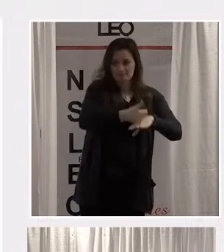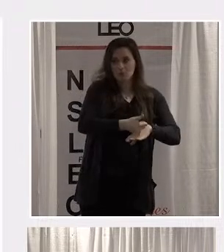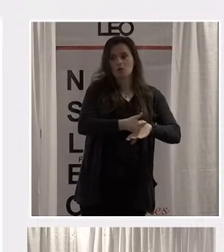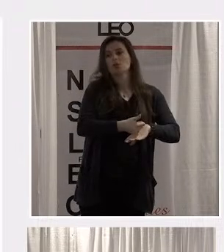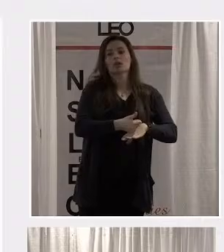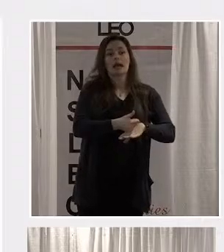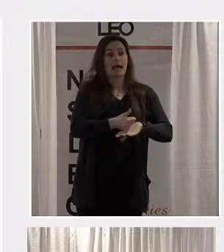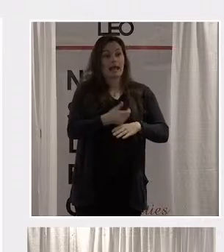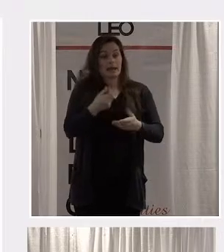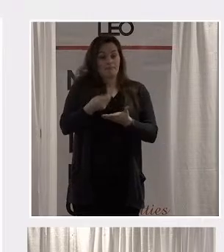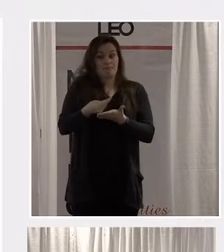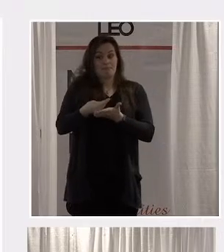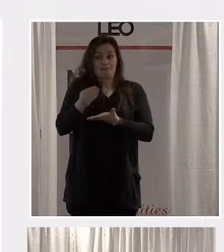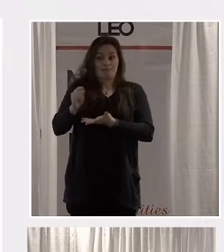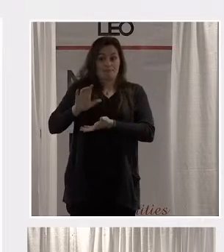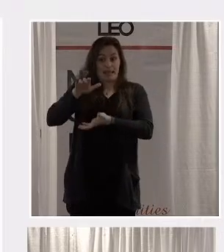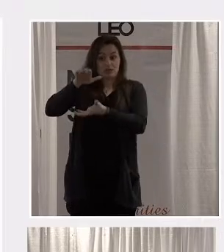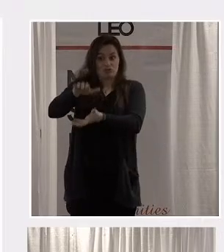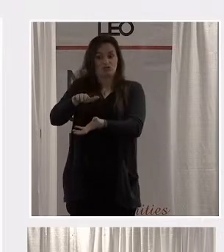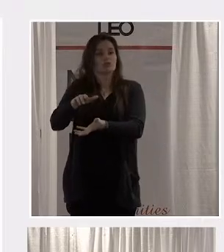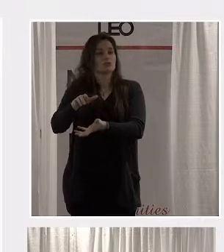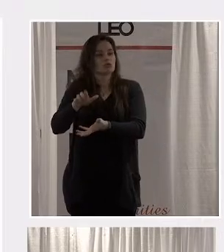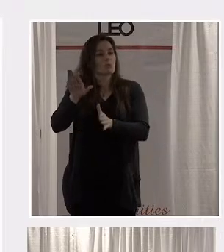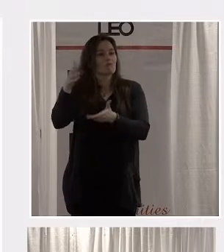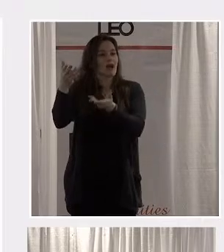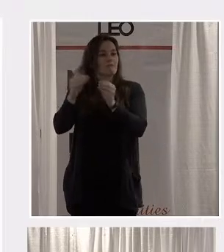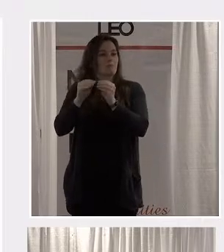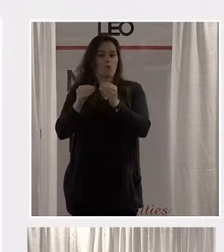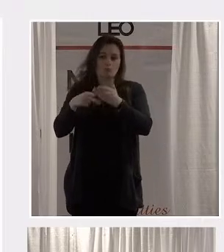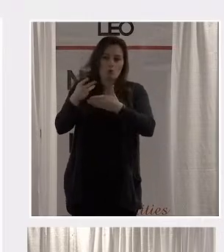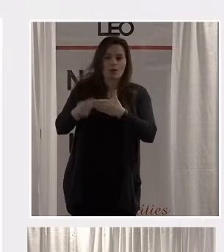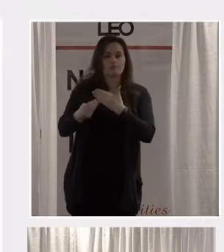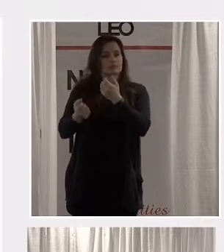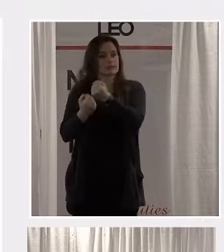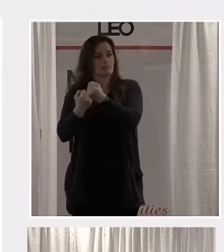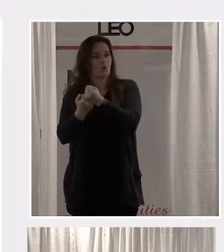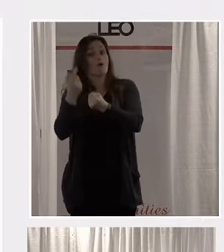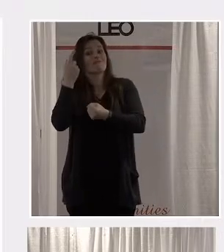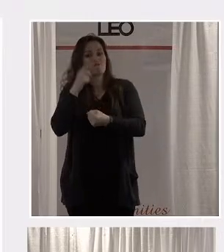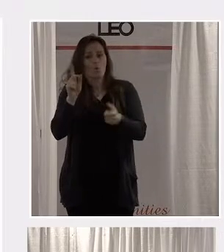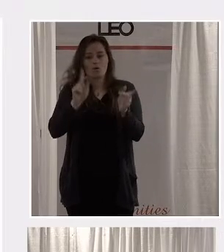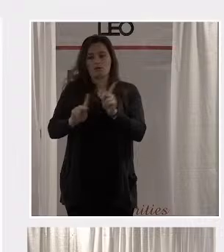THAT OFFER MORE PROGRAMS TO SUPPORT THE HEALTH AND WELL-BEING OF EMPLOYEES.